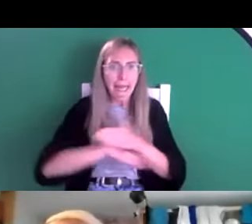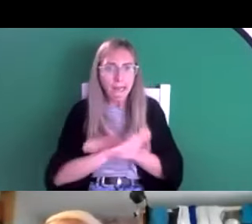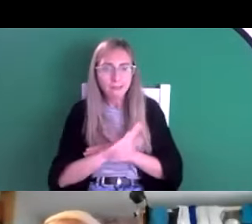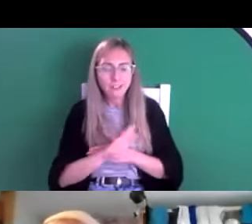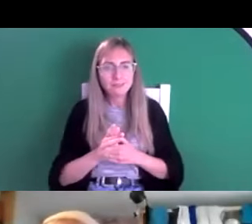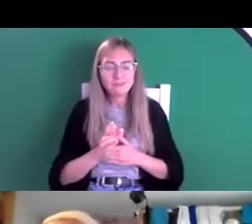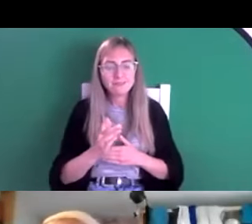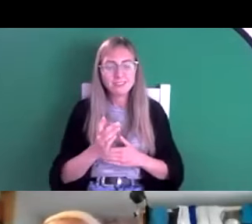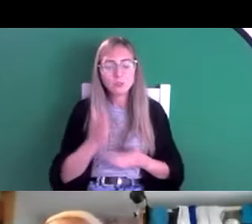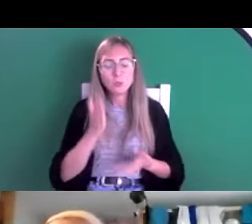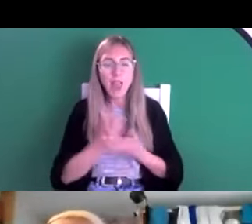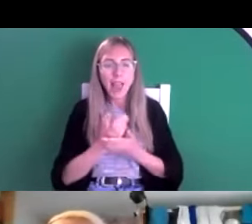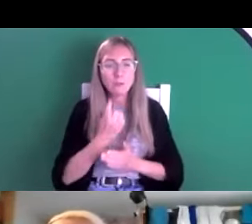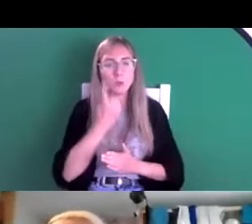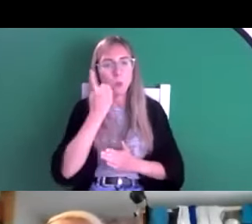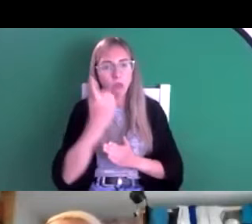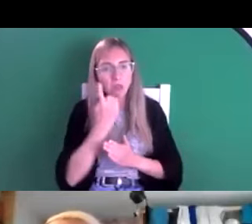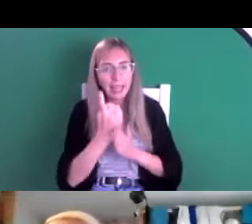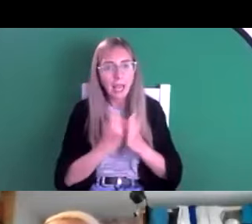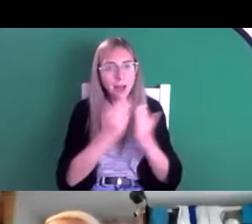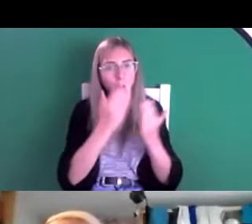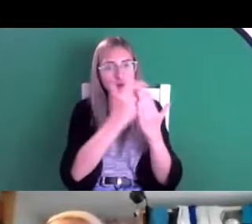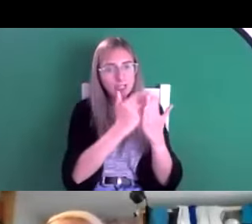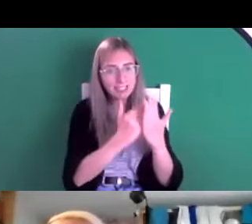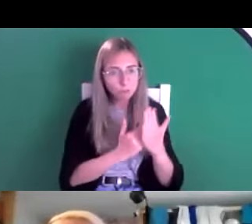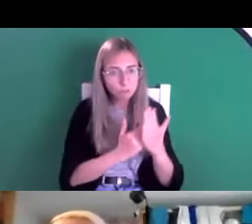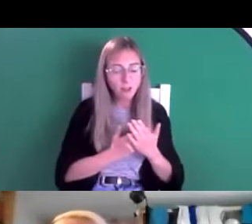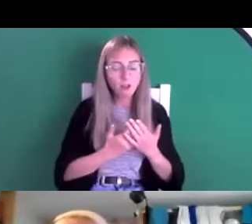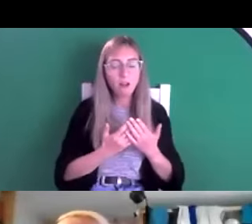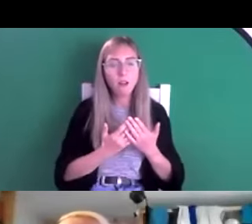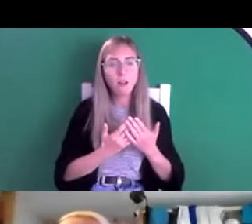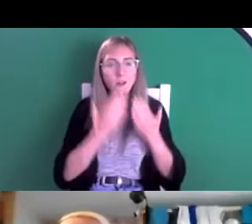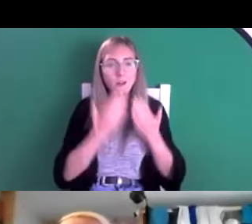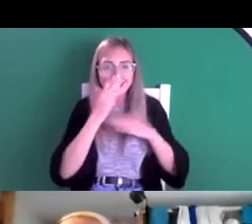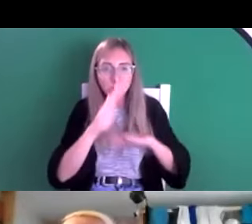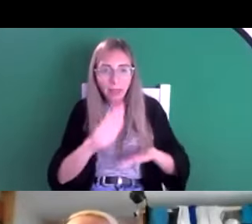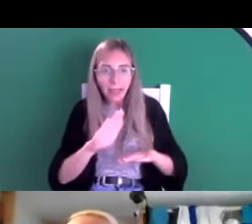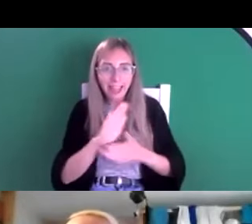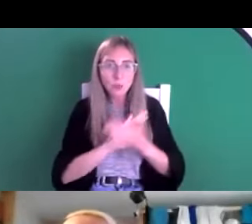thinking about those criteria of being safe and risky so that no one is hurt nothing is harmed